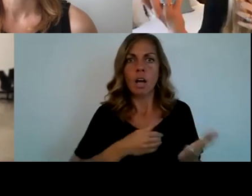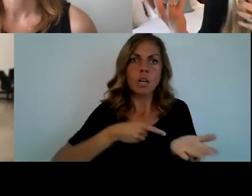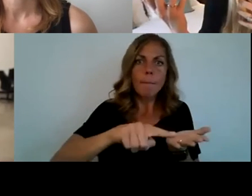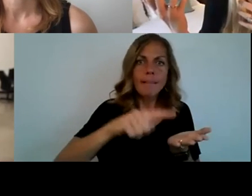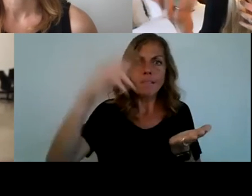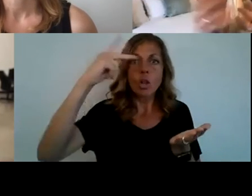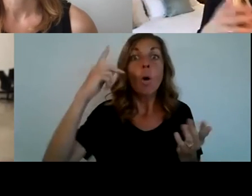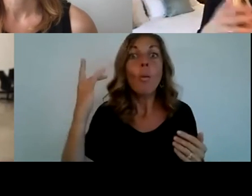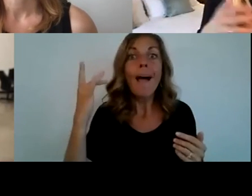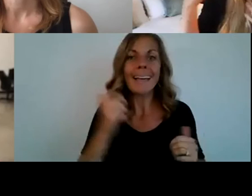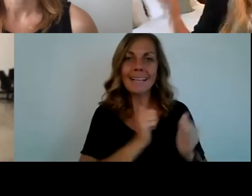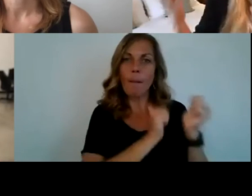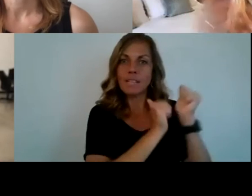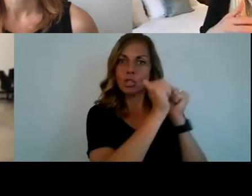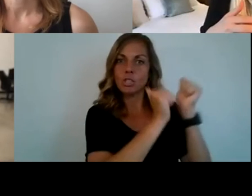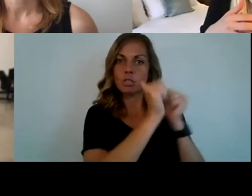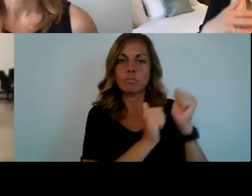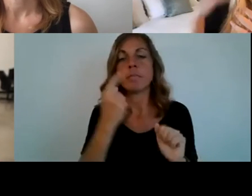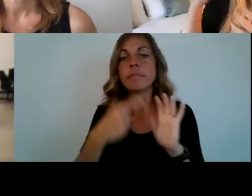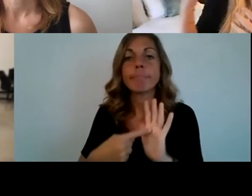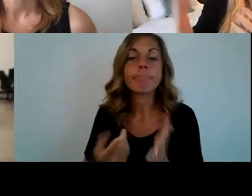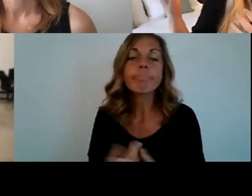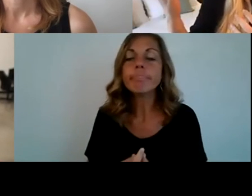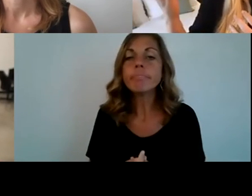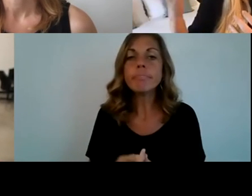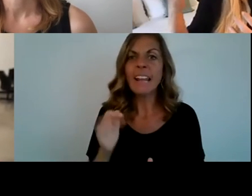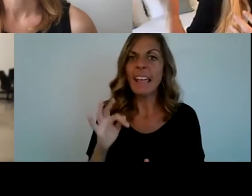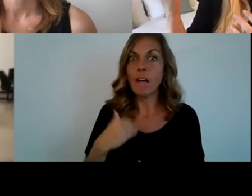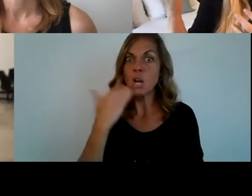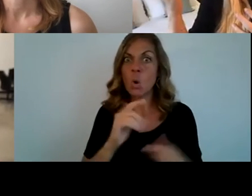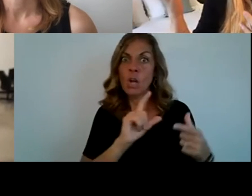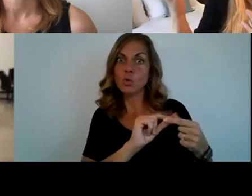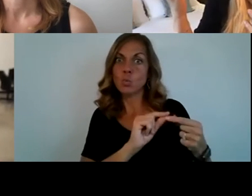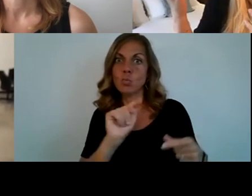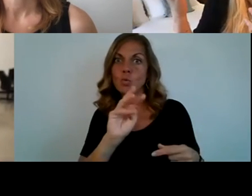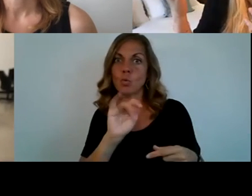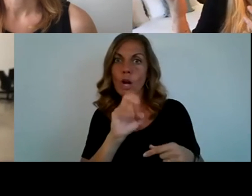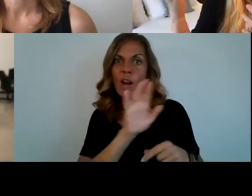advantage. So, if I, for example, knew what Twitter's compensation bands were, then I